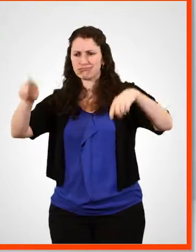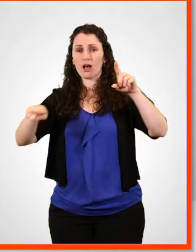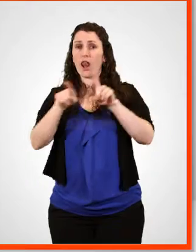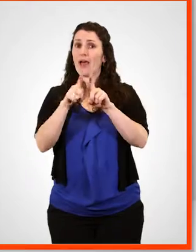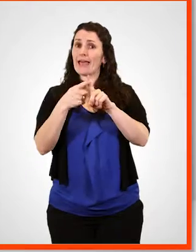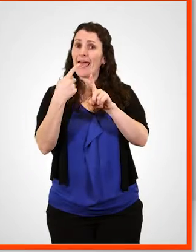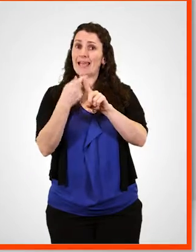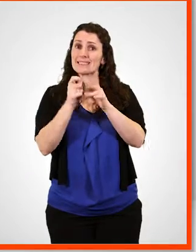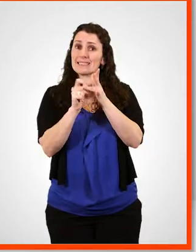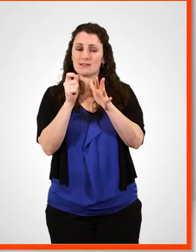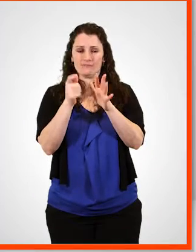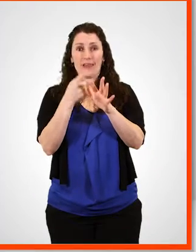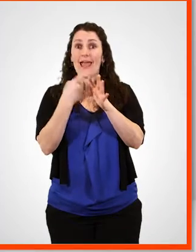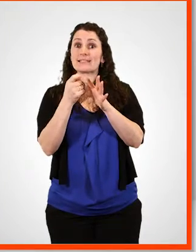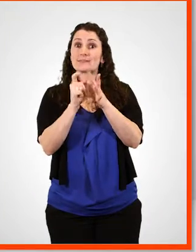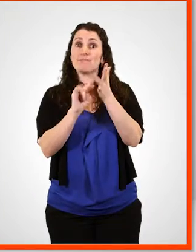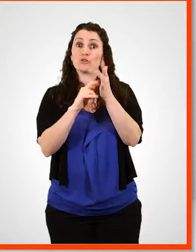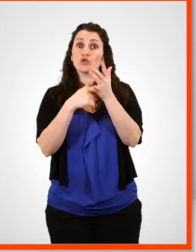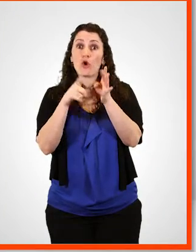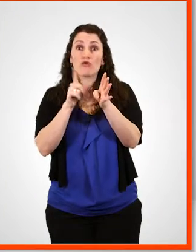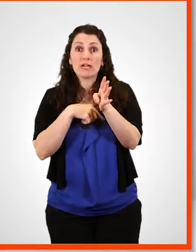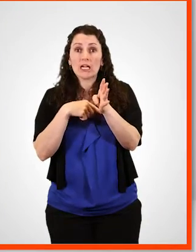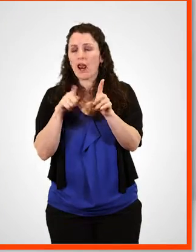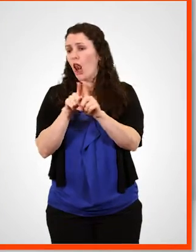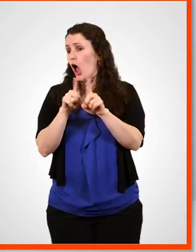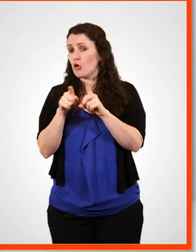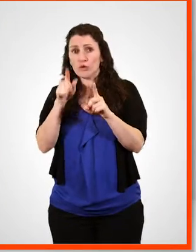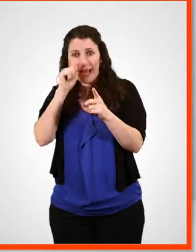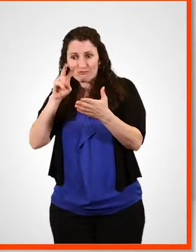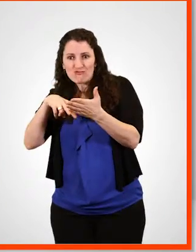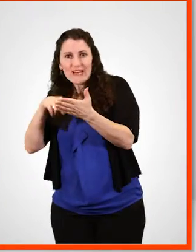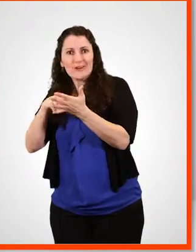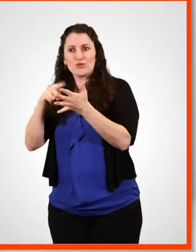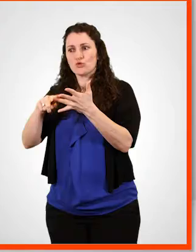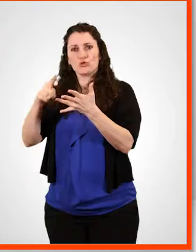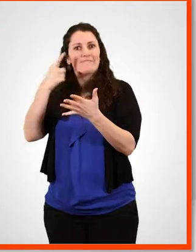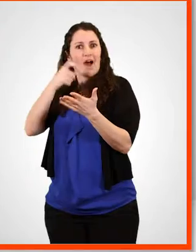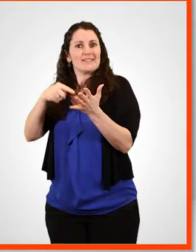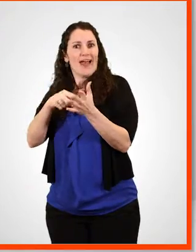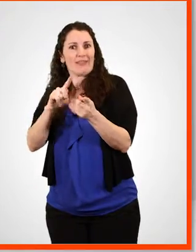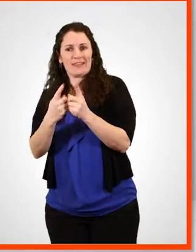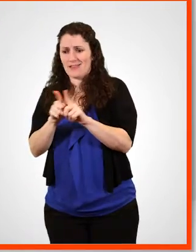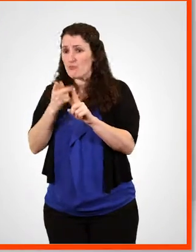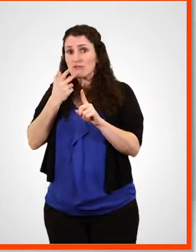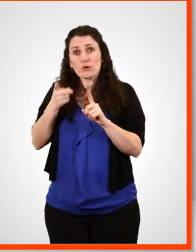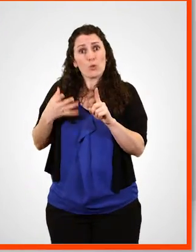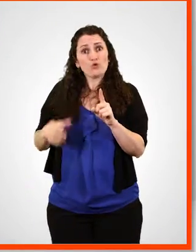you can read to find out things, you can read the words on a jello box, or jelly box, whatever they call it in Australia,